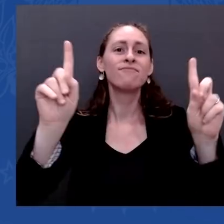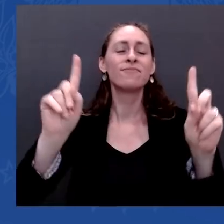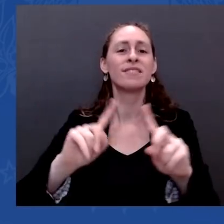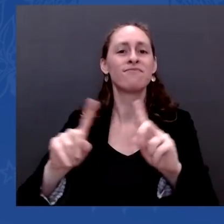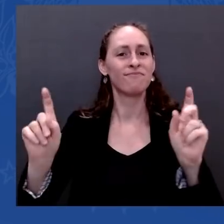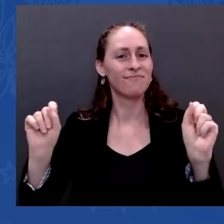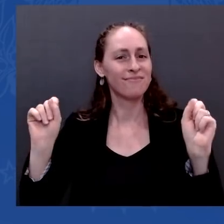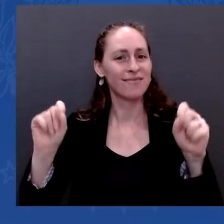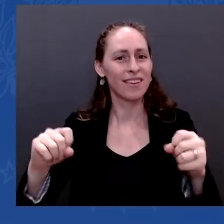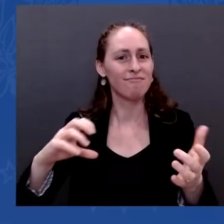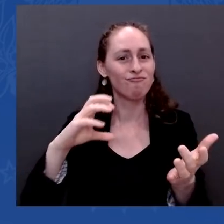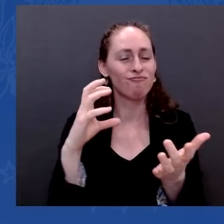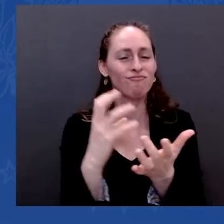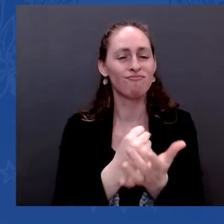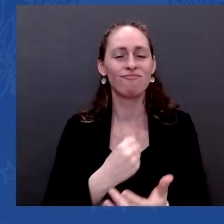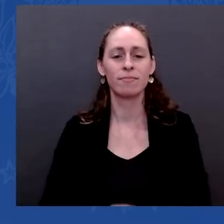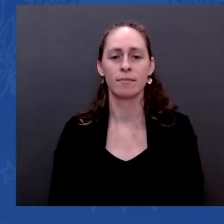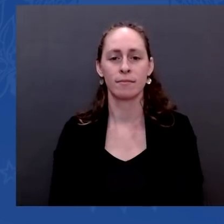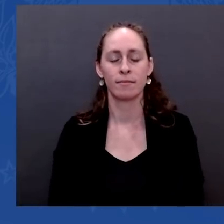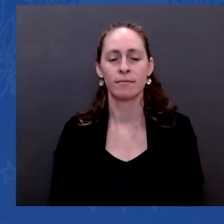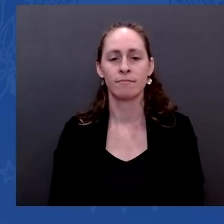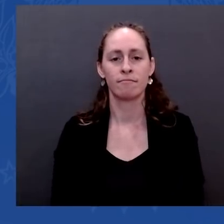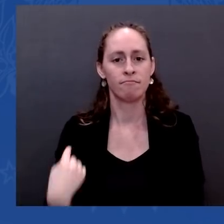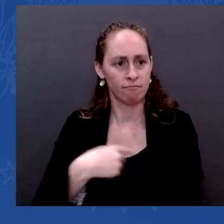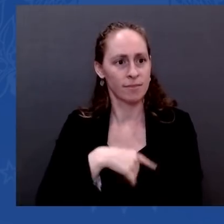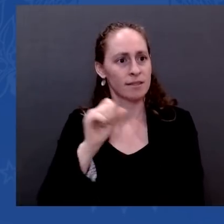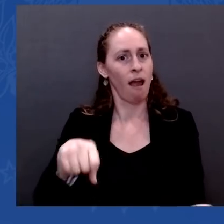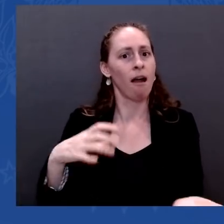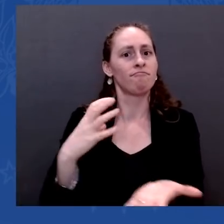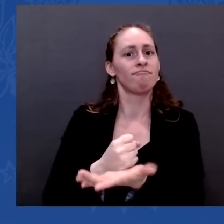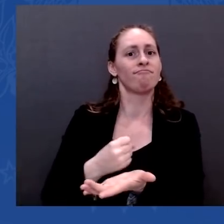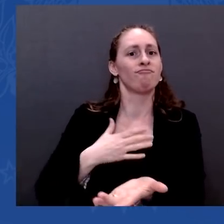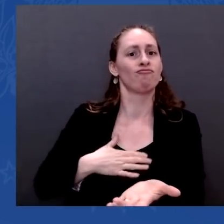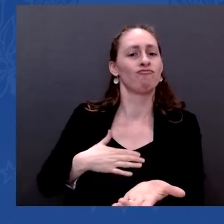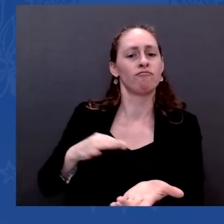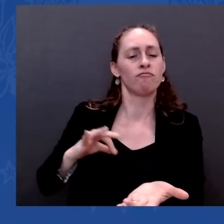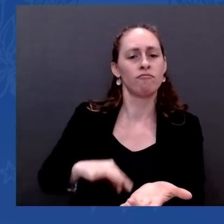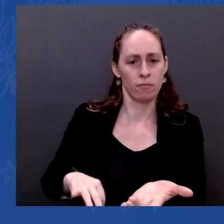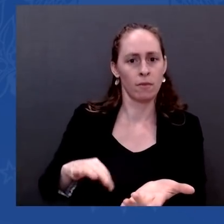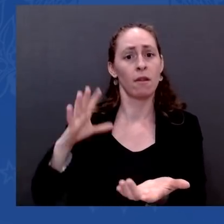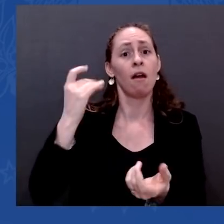This is the big challenge that we see and that is of great importance to us.